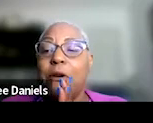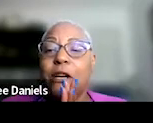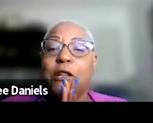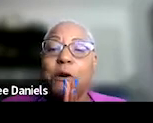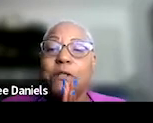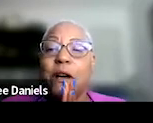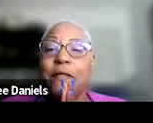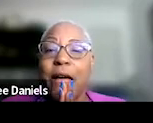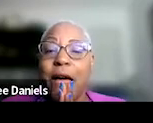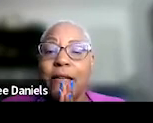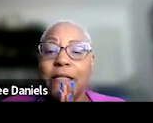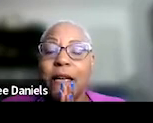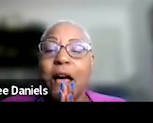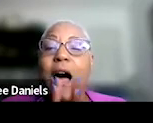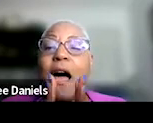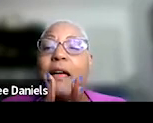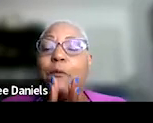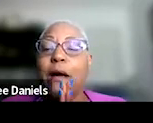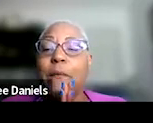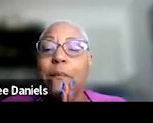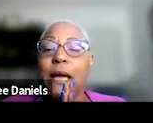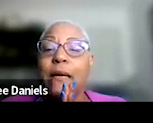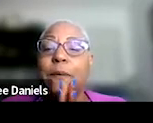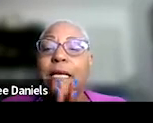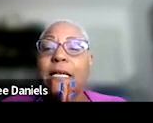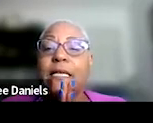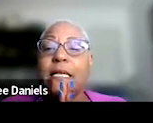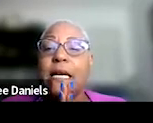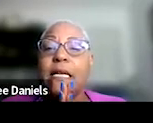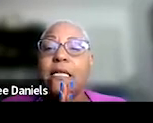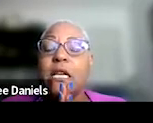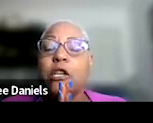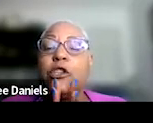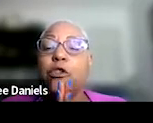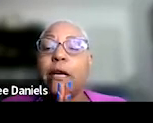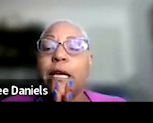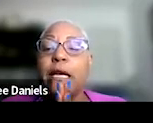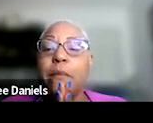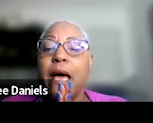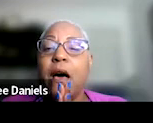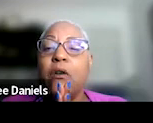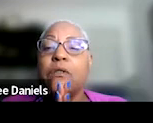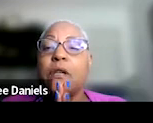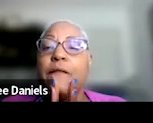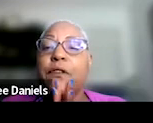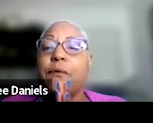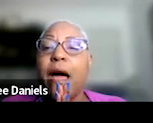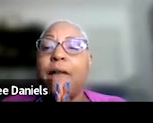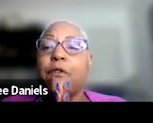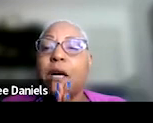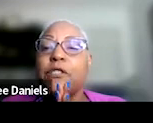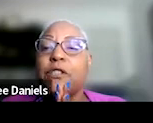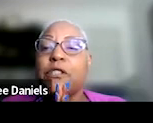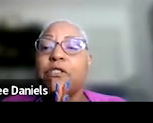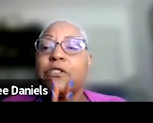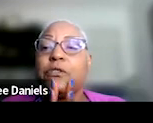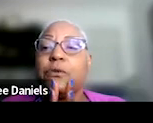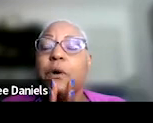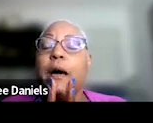I'm going to close on that. I recommend, please send your emails if you have questions to